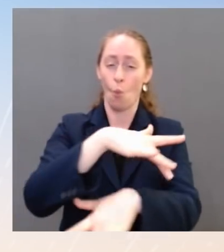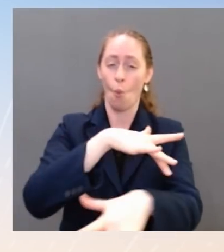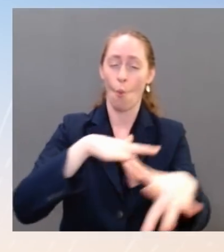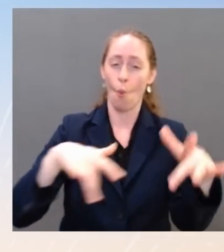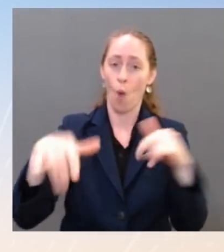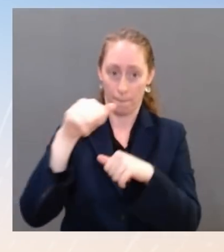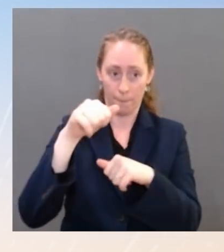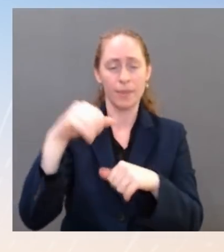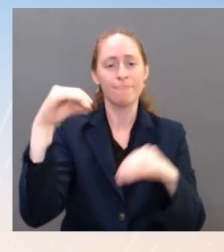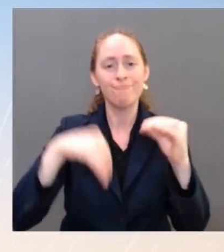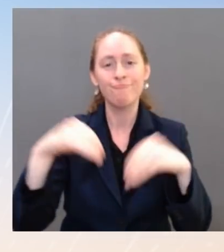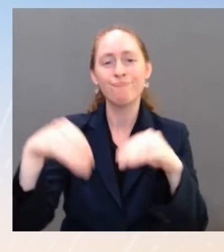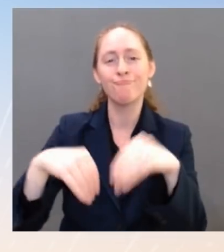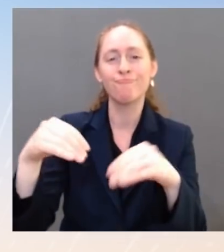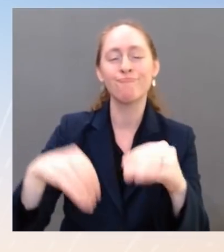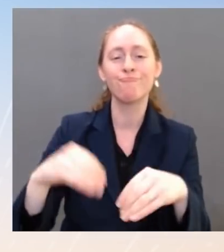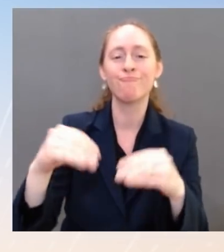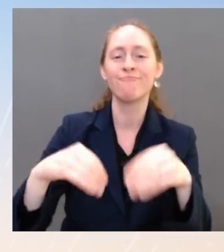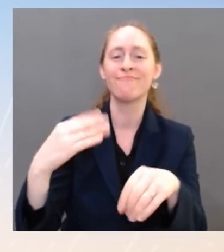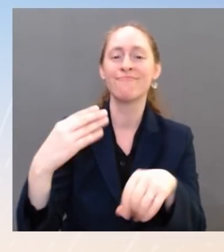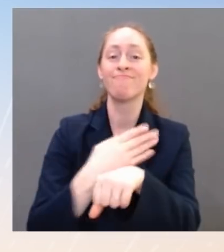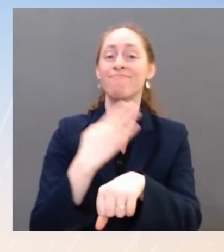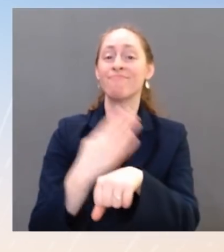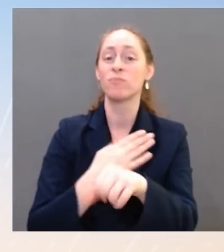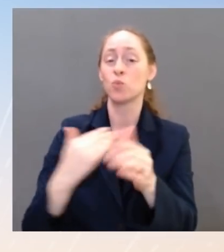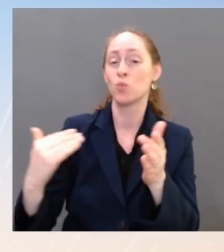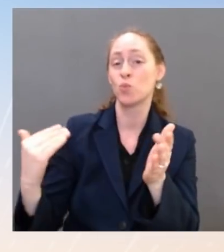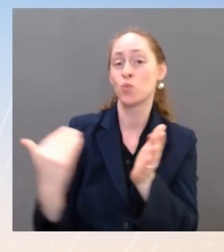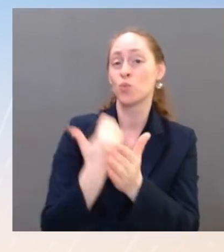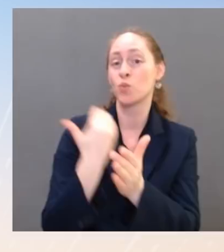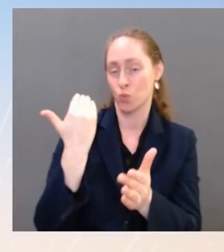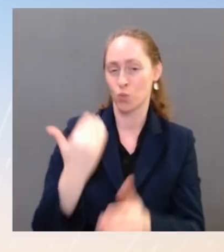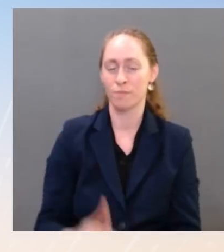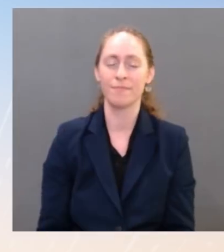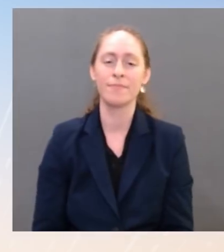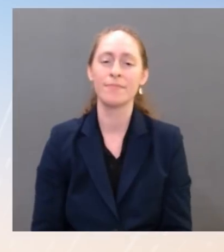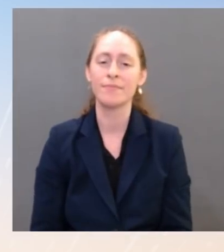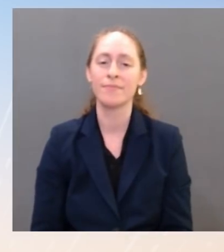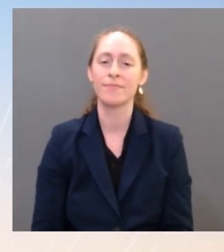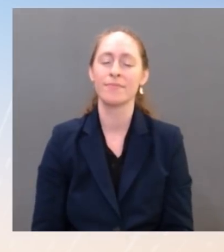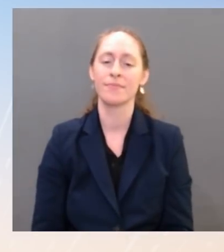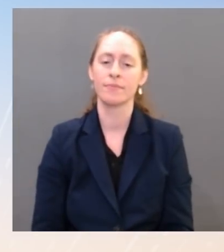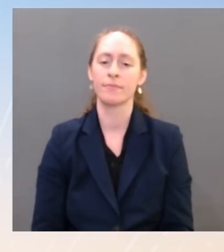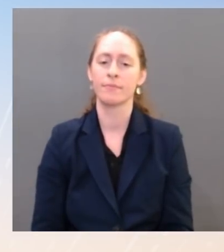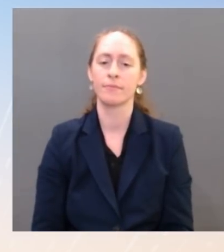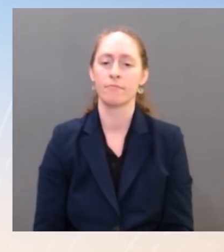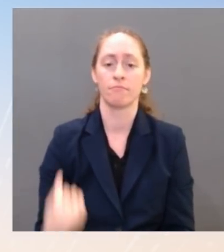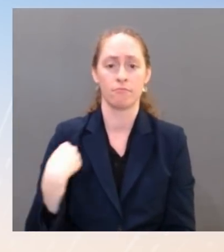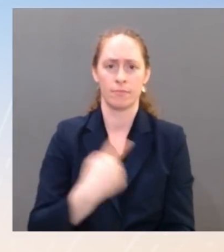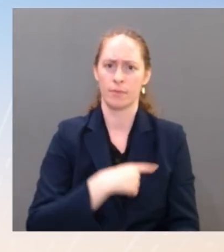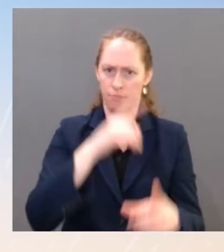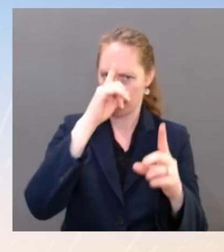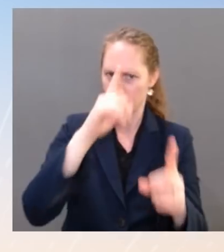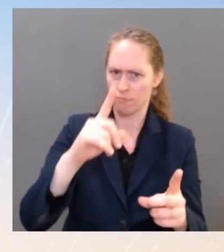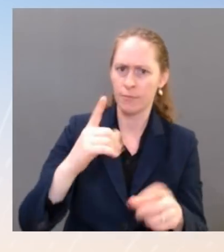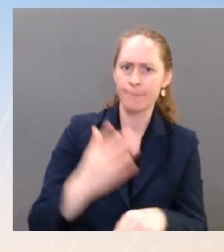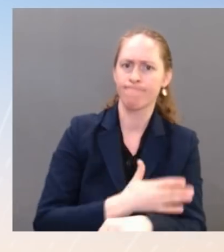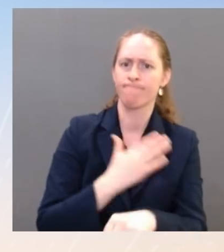made significant investments in water and drought management. Water is a sacred resource, and this funding is ensuring